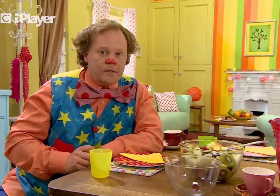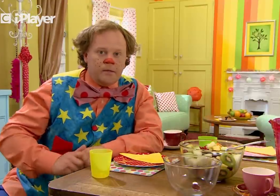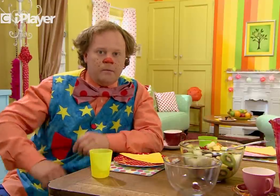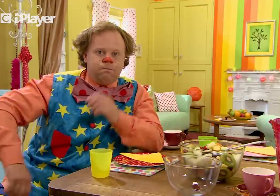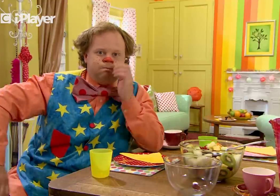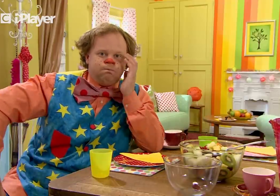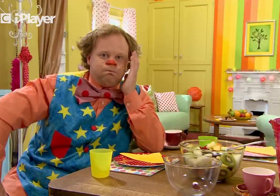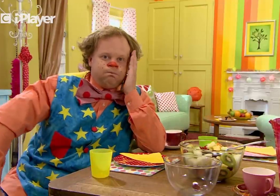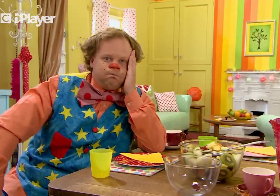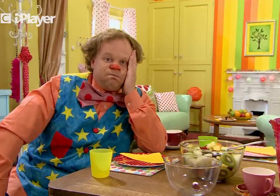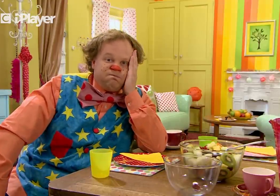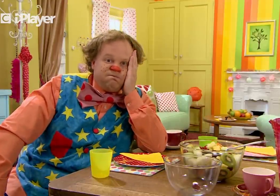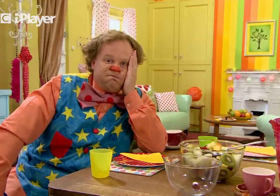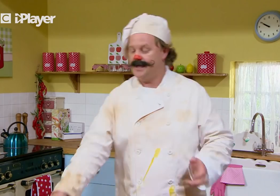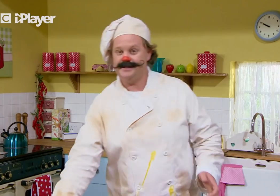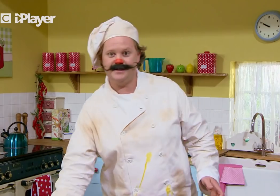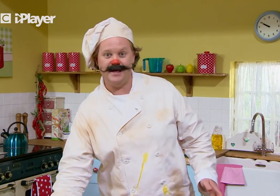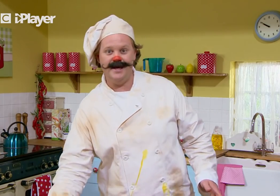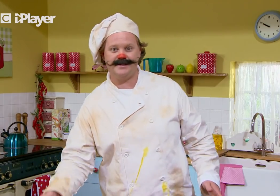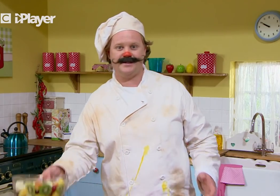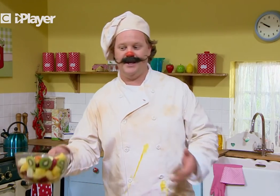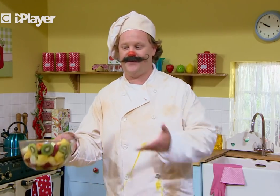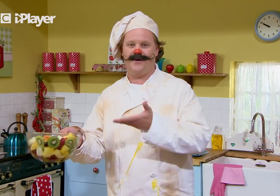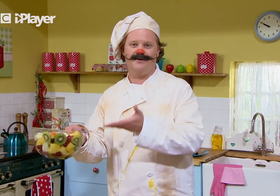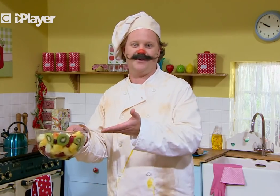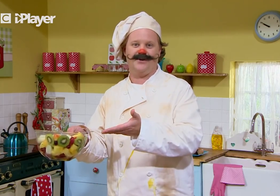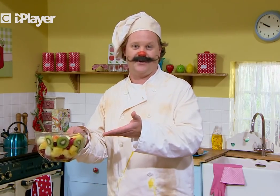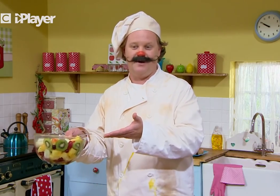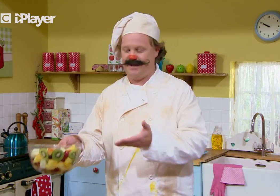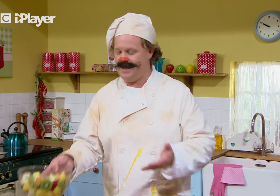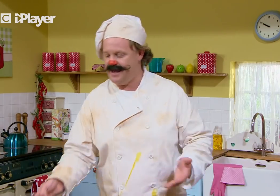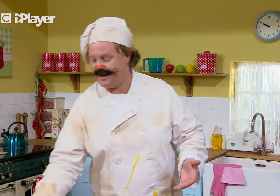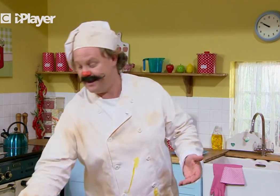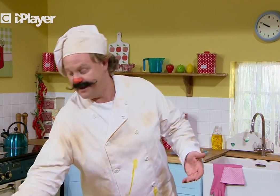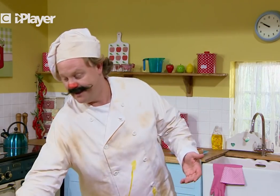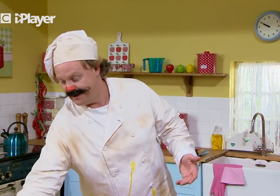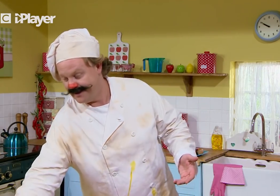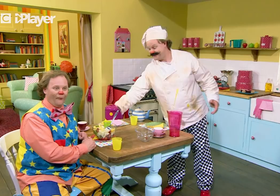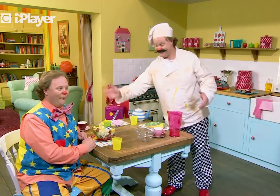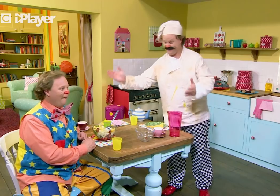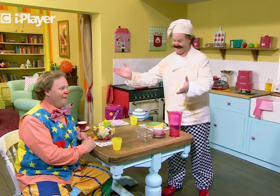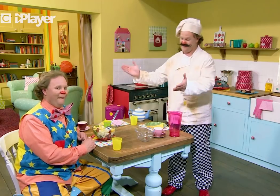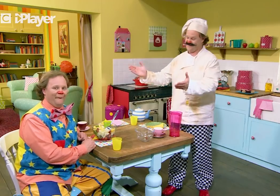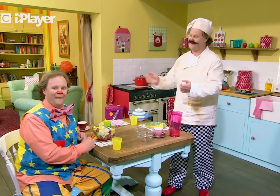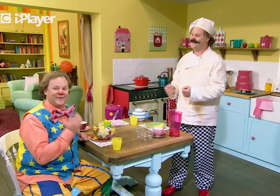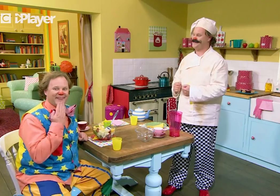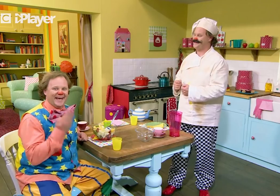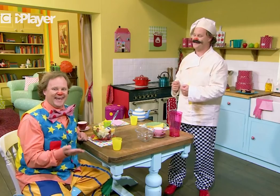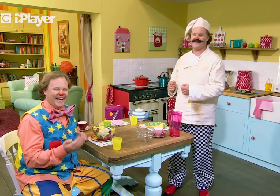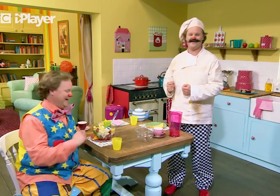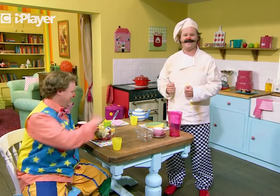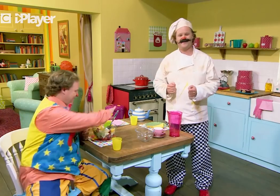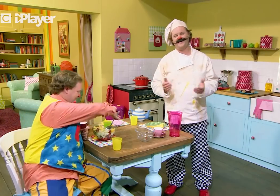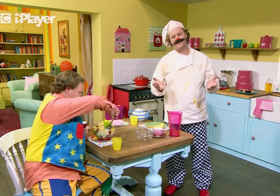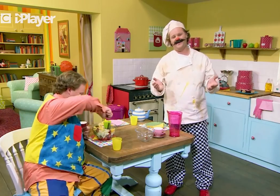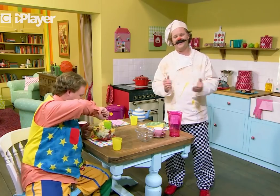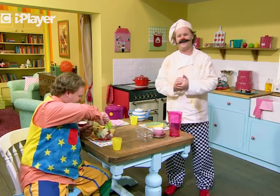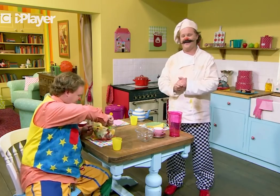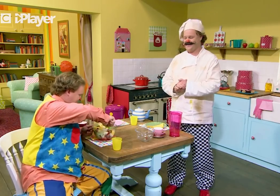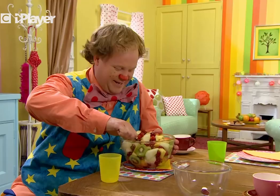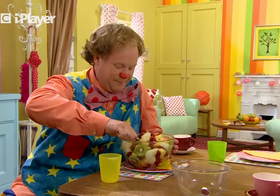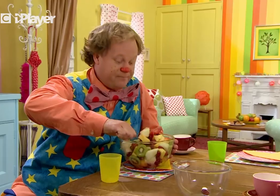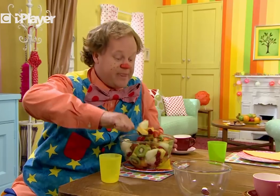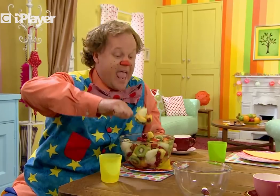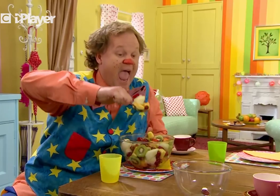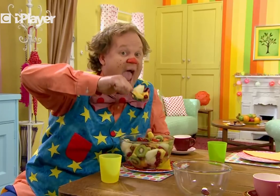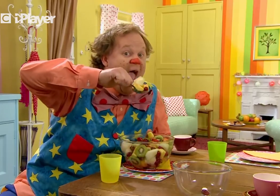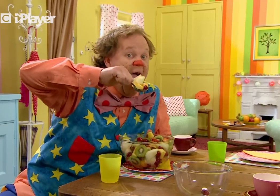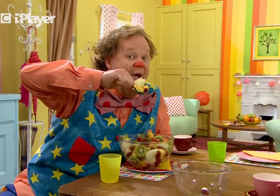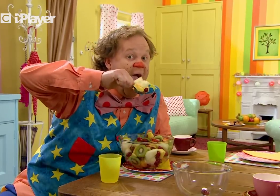is not so mr tumble uh this is for most your tumblr oh thank you uh mr tumble you're not